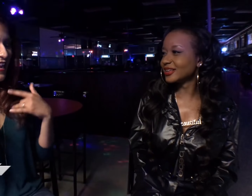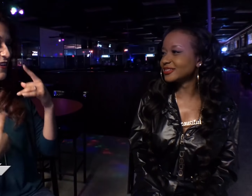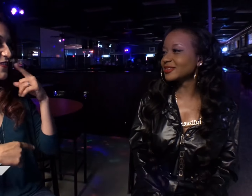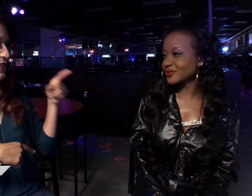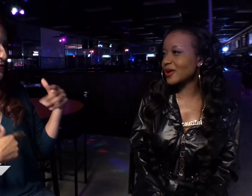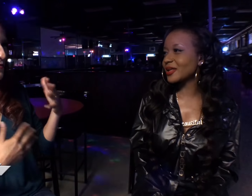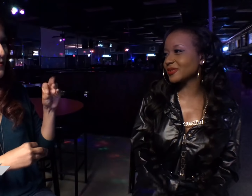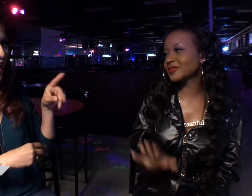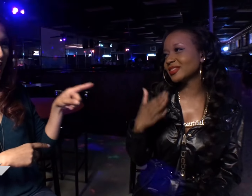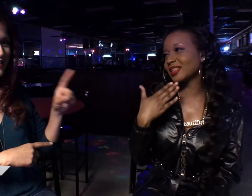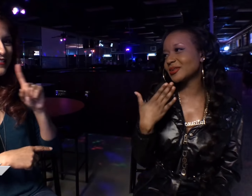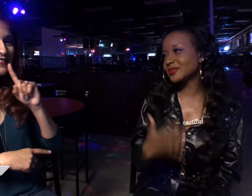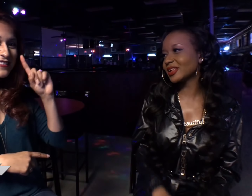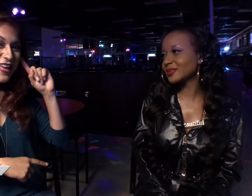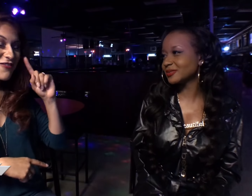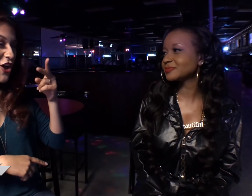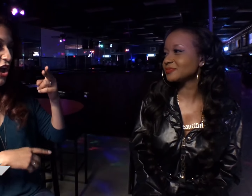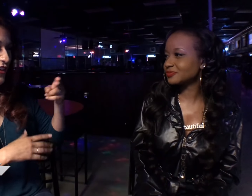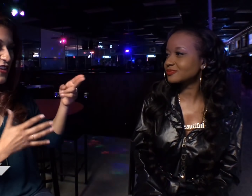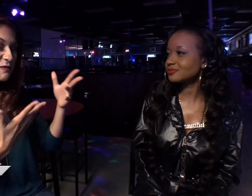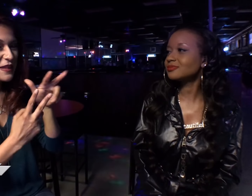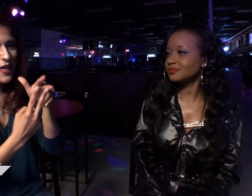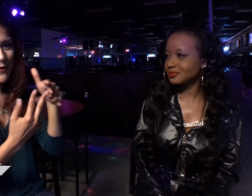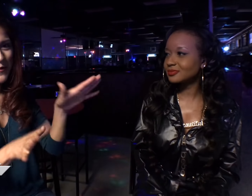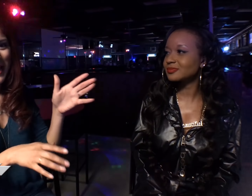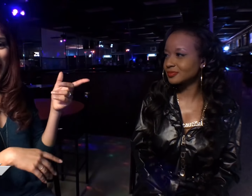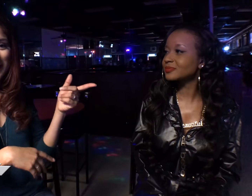I'm excited for you. Deaf, hard of hearing, either way.